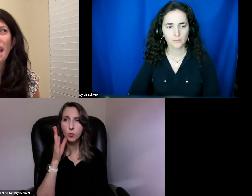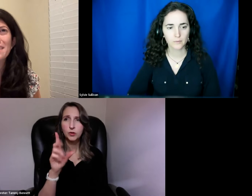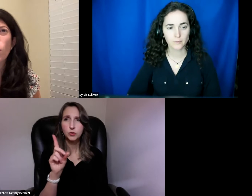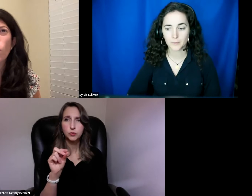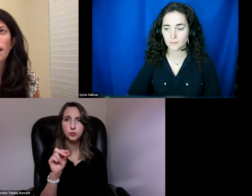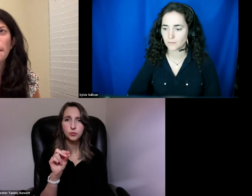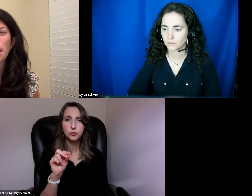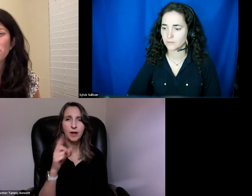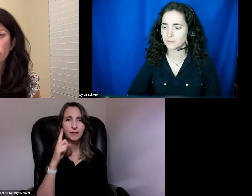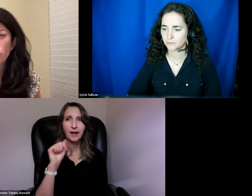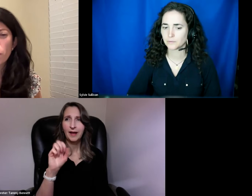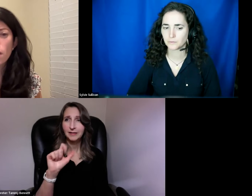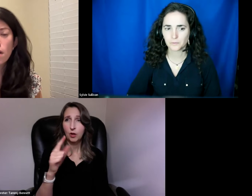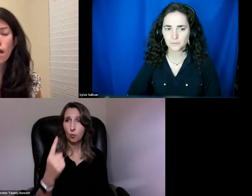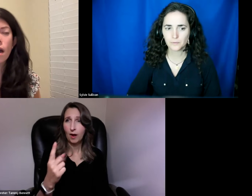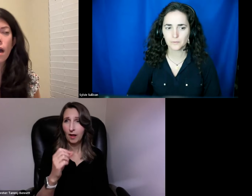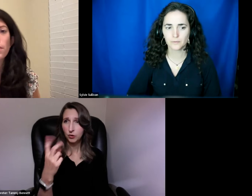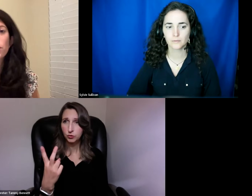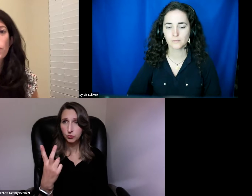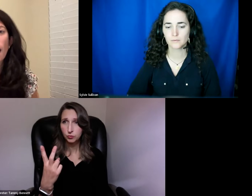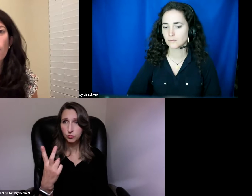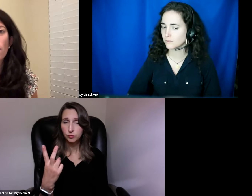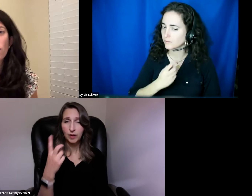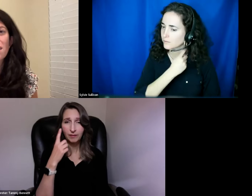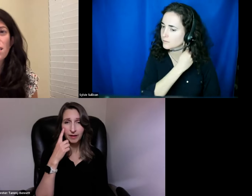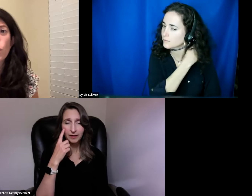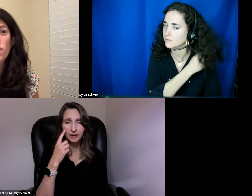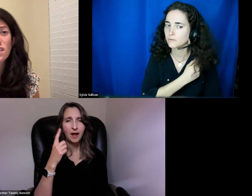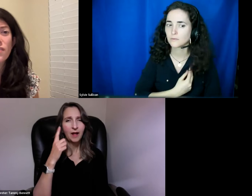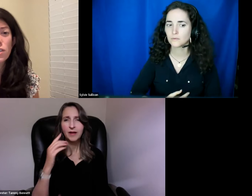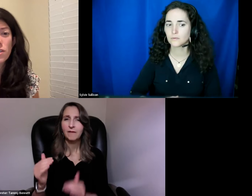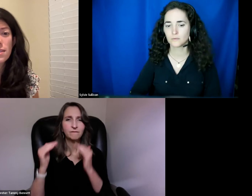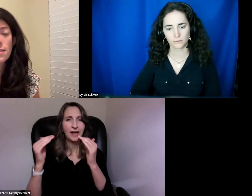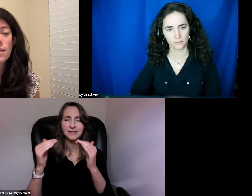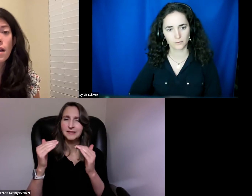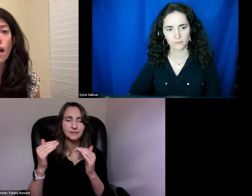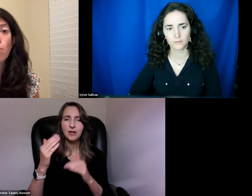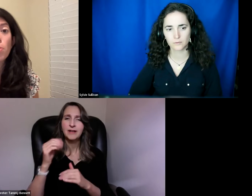I think it's just ASL 1 and maybe 2, I don't think they're doing the higher level classes because there wasn't enough interest.